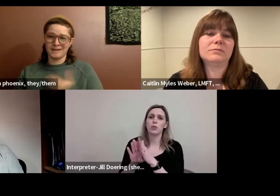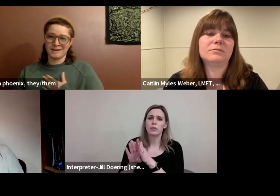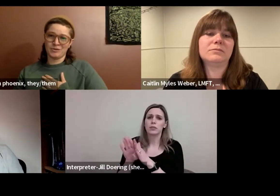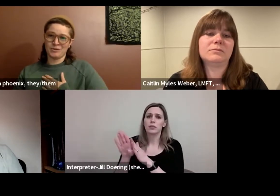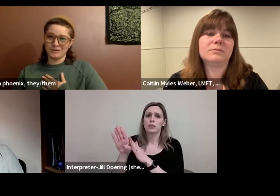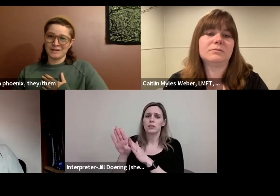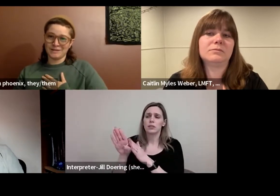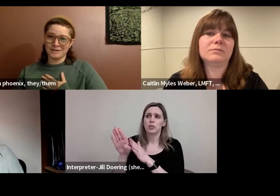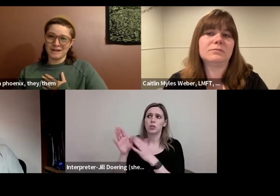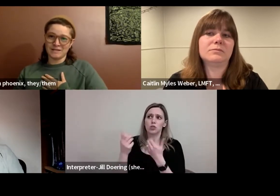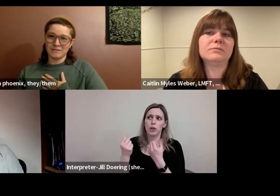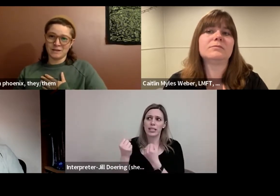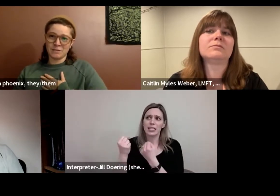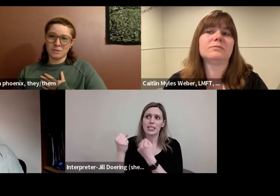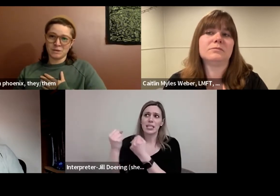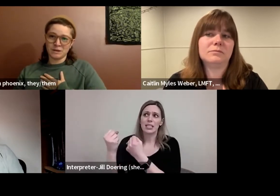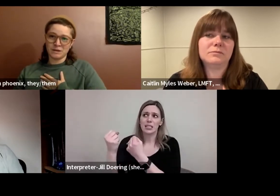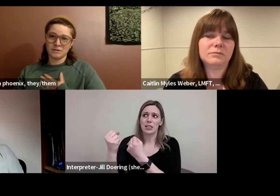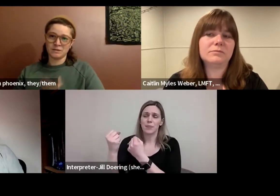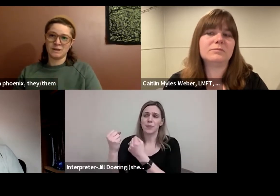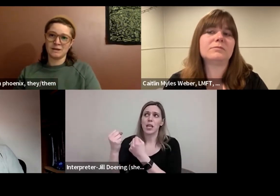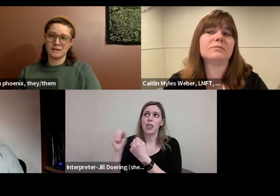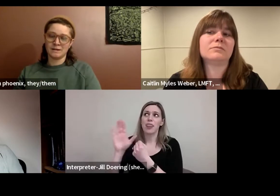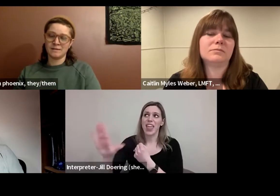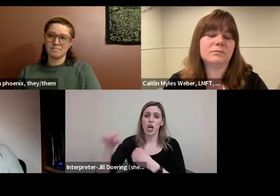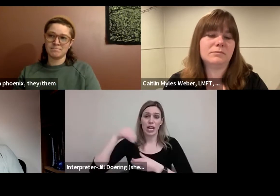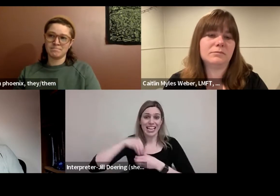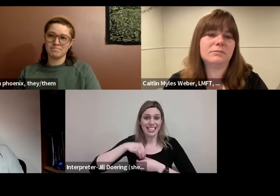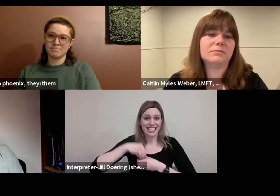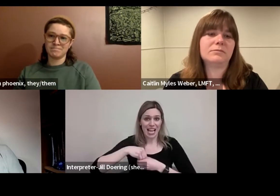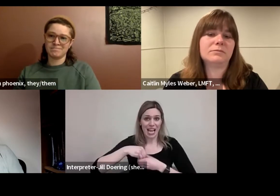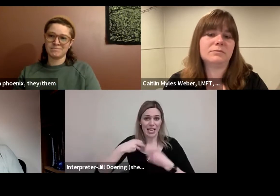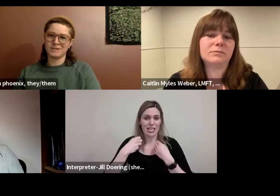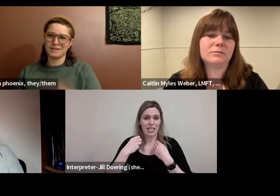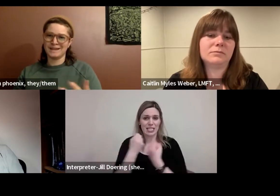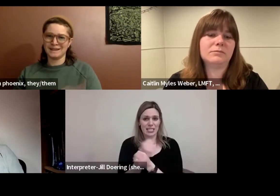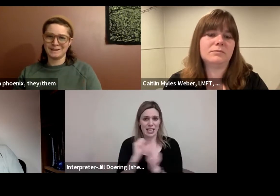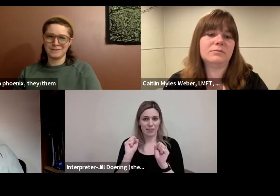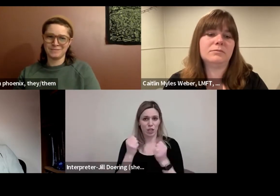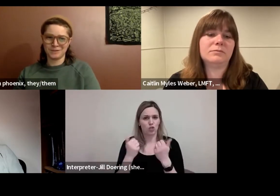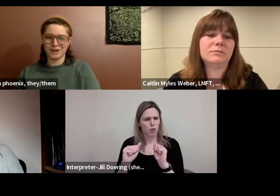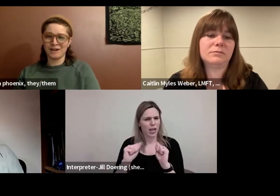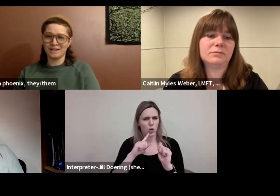the internal safety for that person so that, so that can share it.